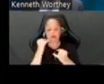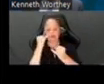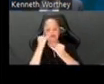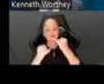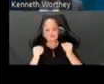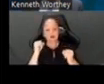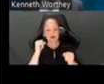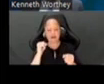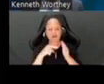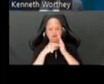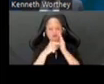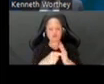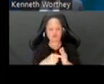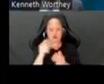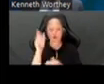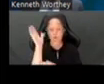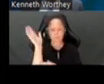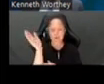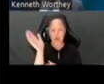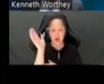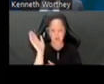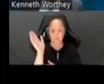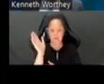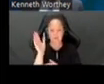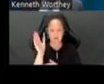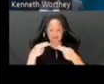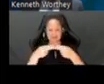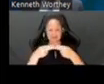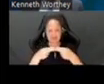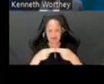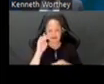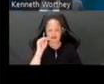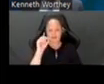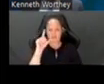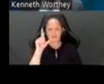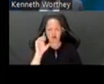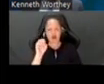of the Power PowerPoint slides from module one. Modules usually take anywhere from one